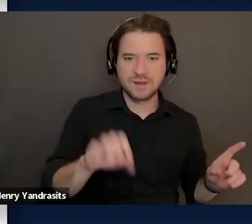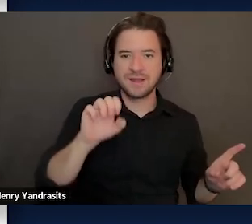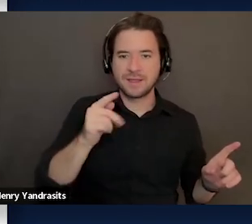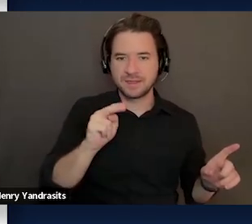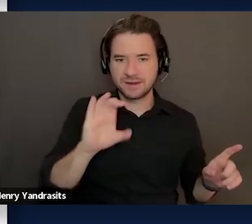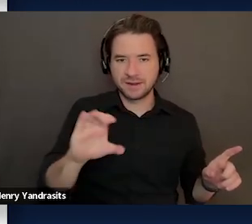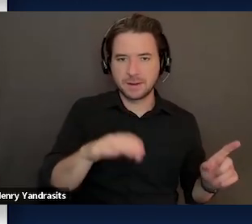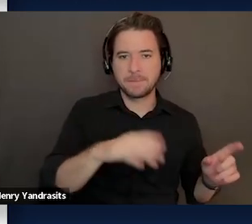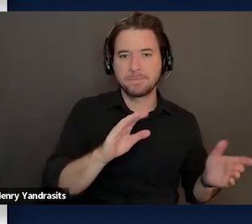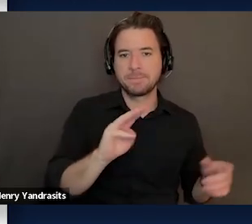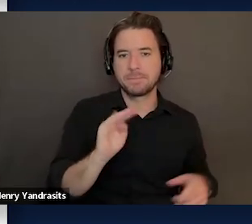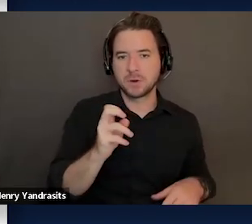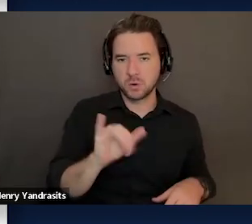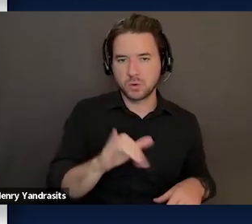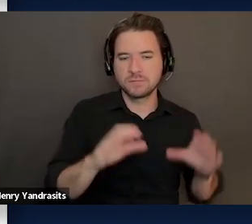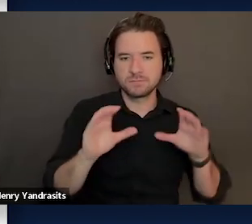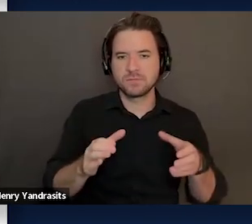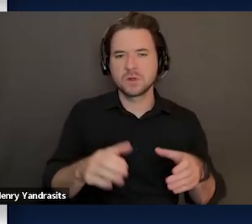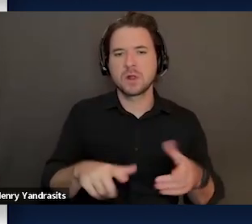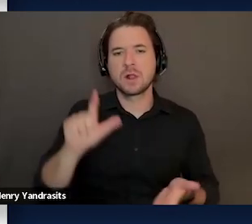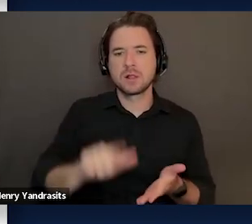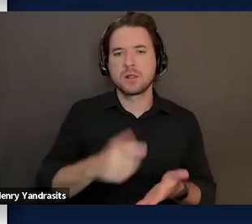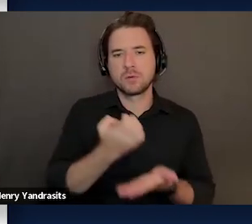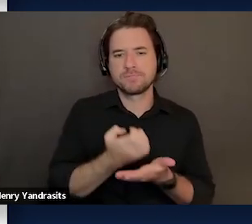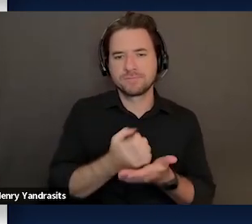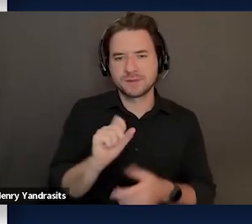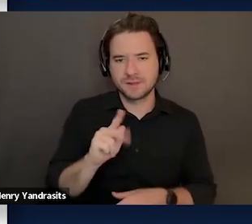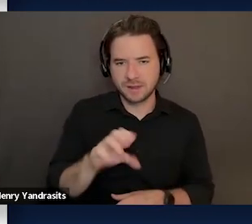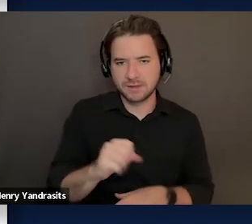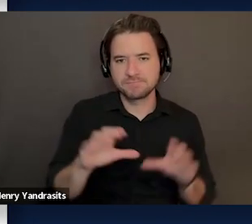An ethnic minority groups. Persons with low socioeconomic status.